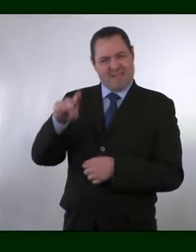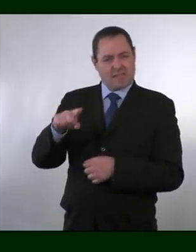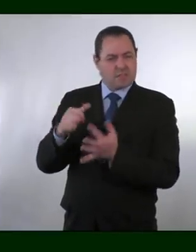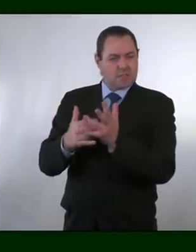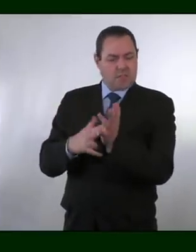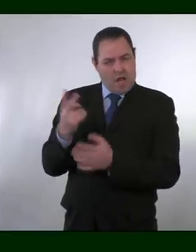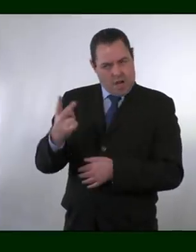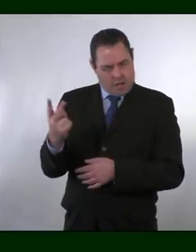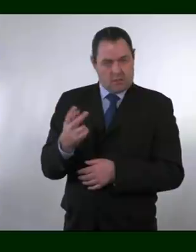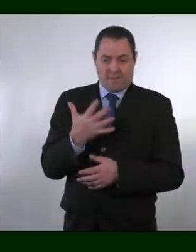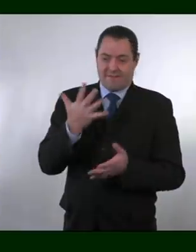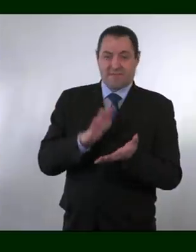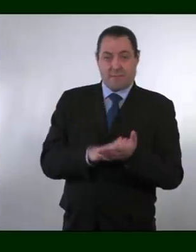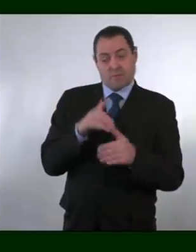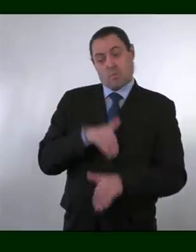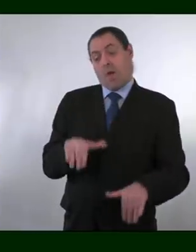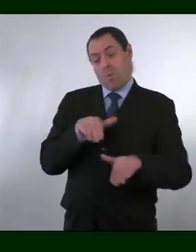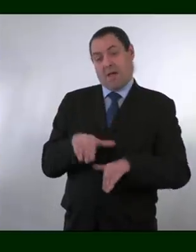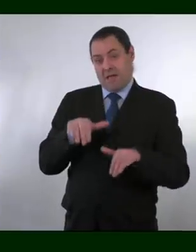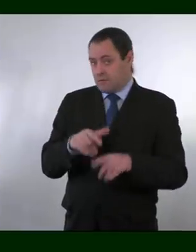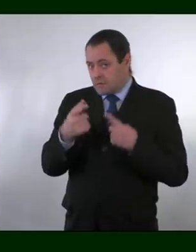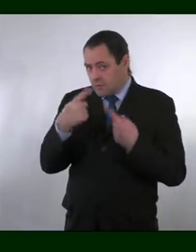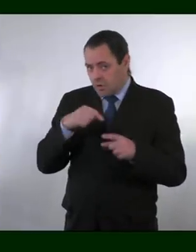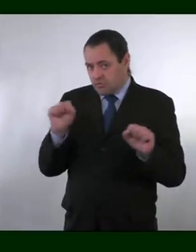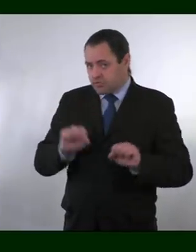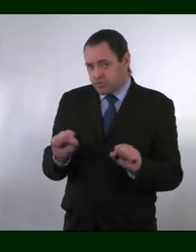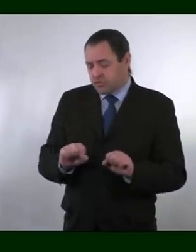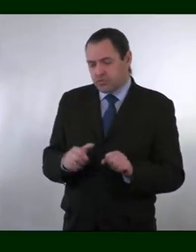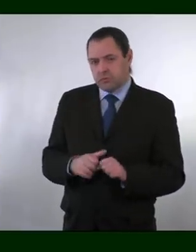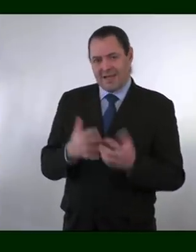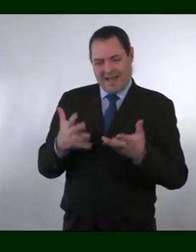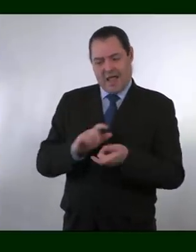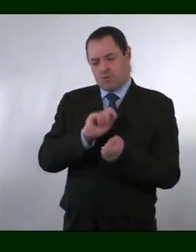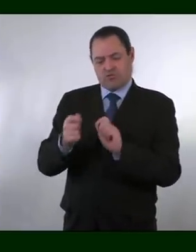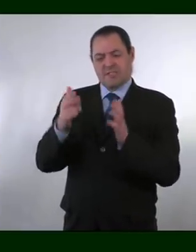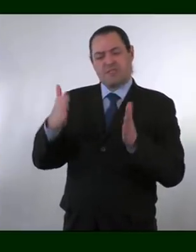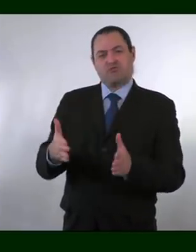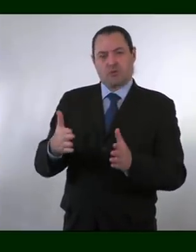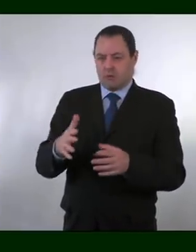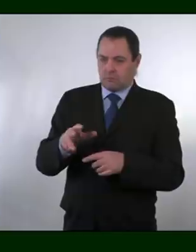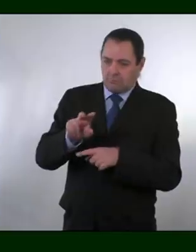for a decision on her application. With the end of the transition period just a few short weeks away,